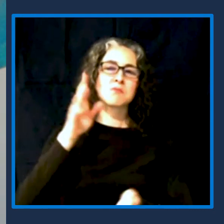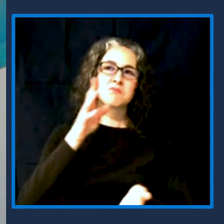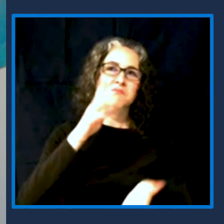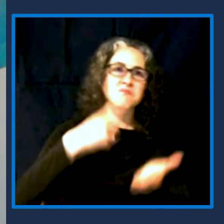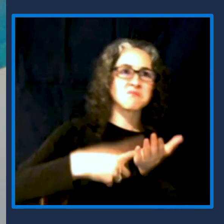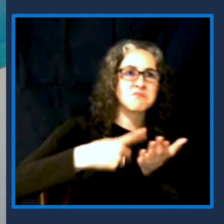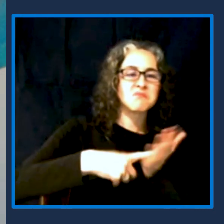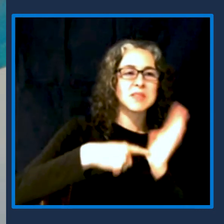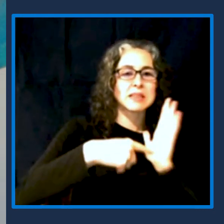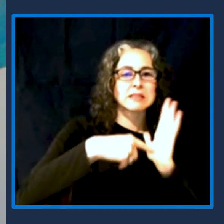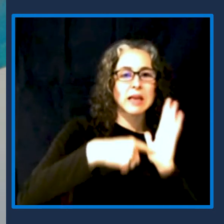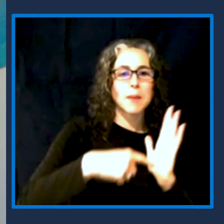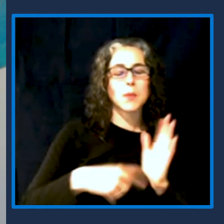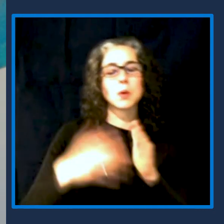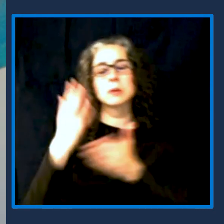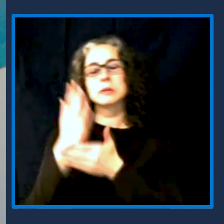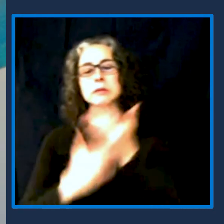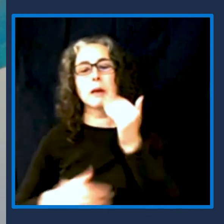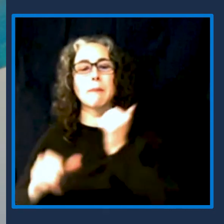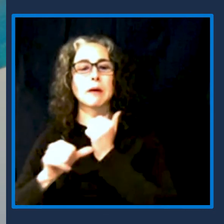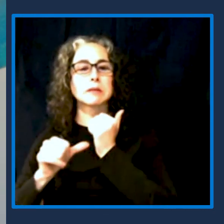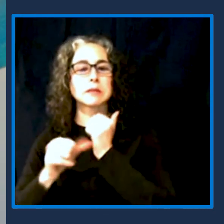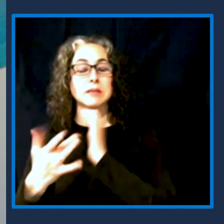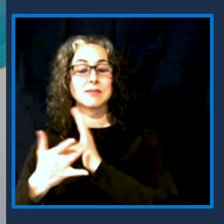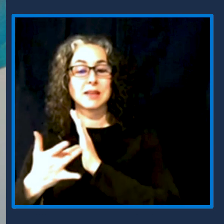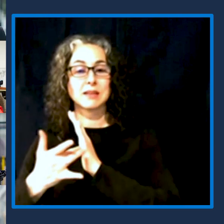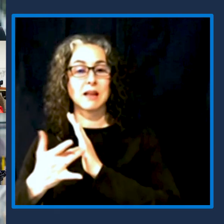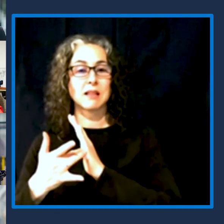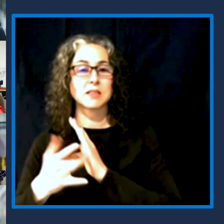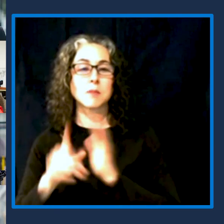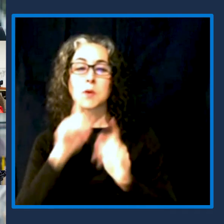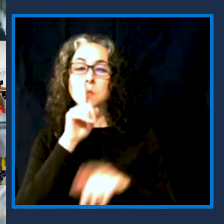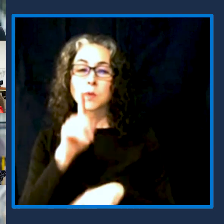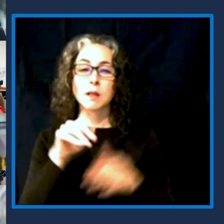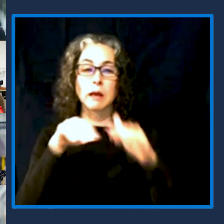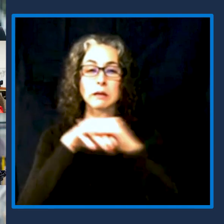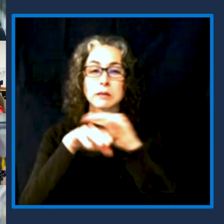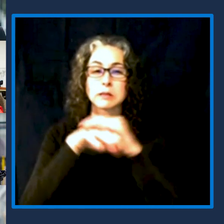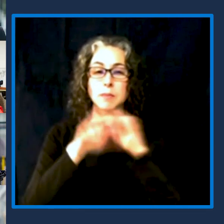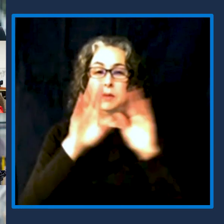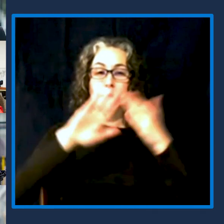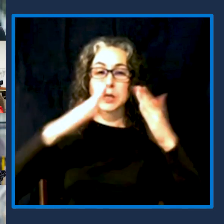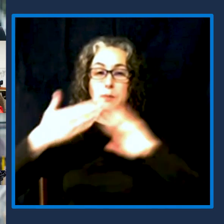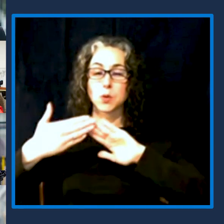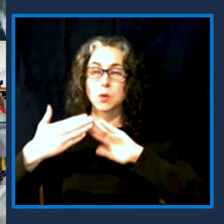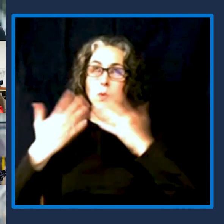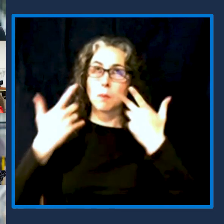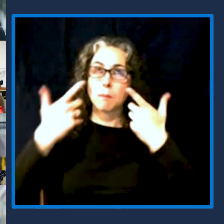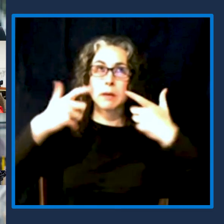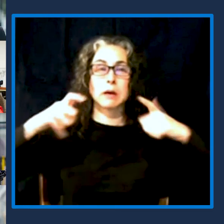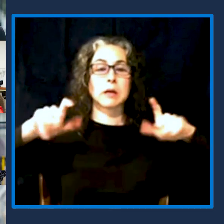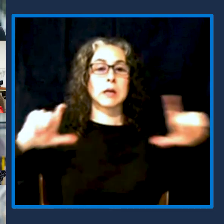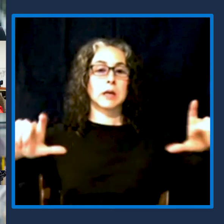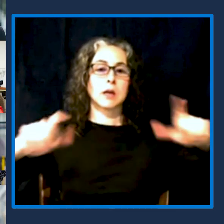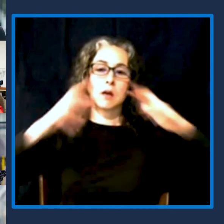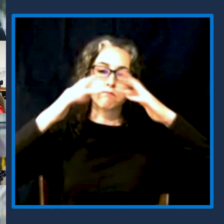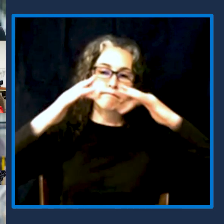some assistive technology but the accessibility community is large there are people with vision